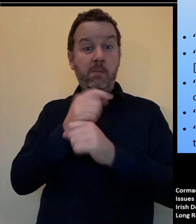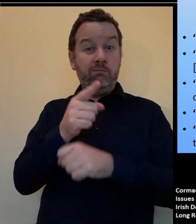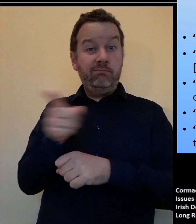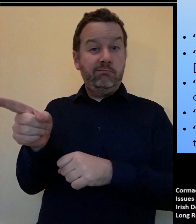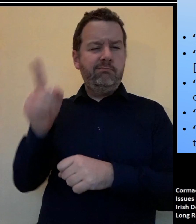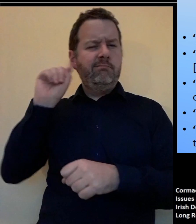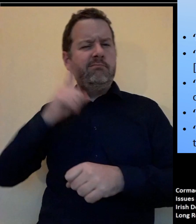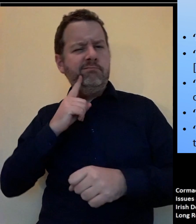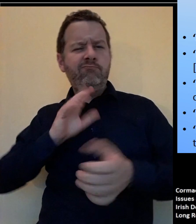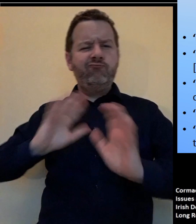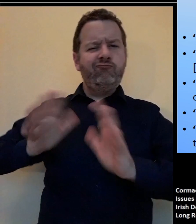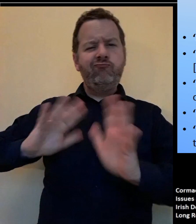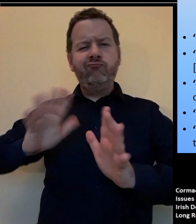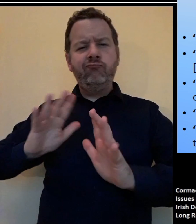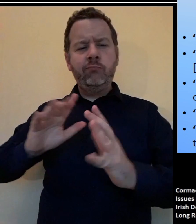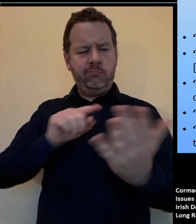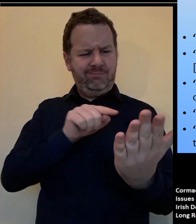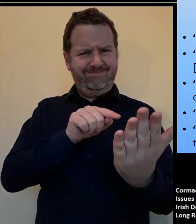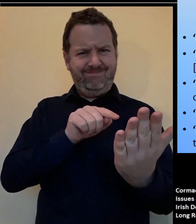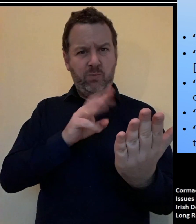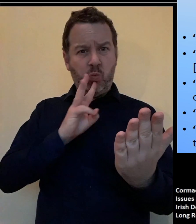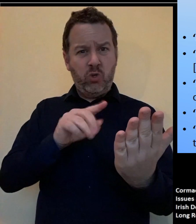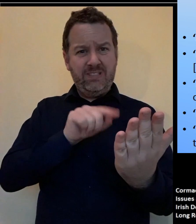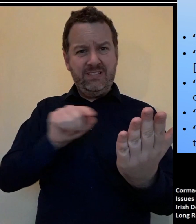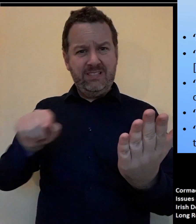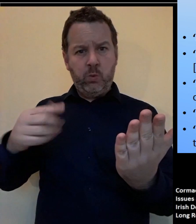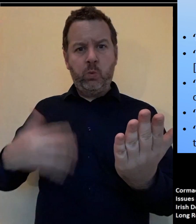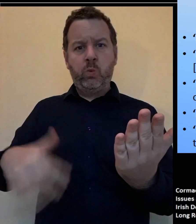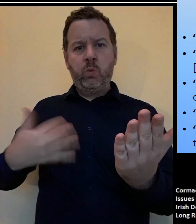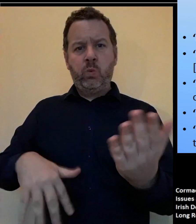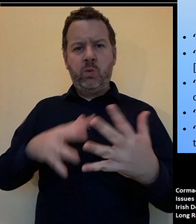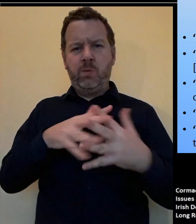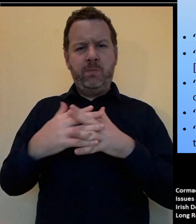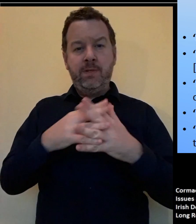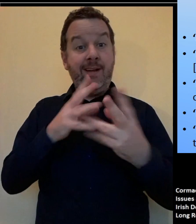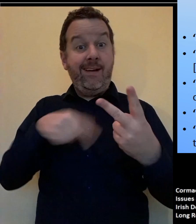to describe members of our target group can pose problems -